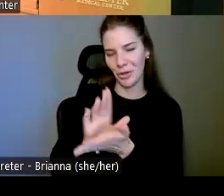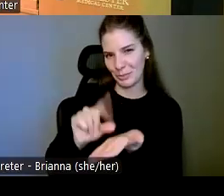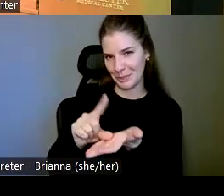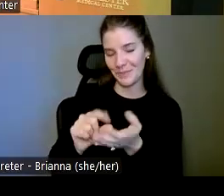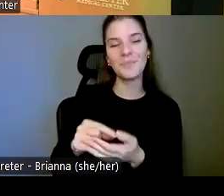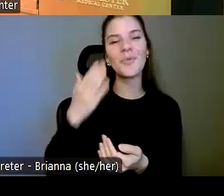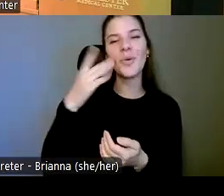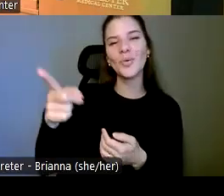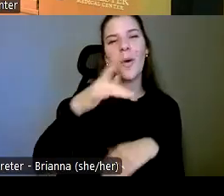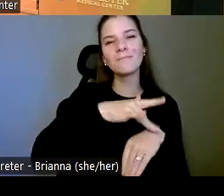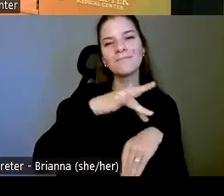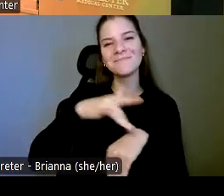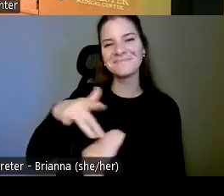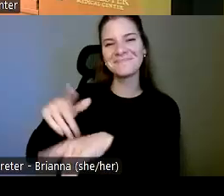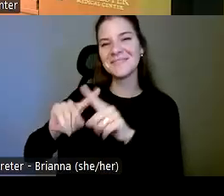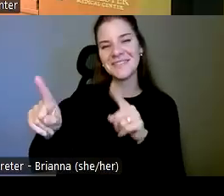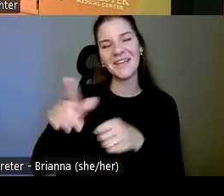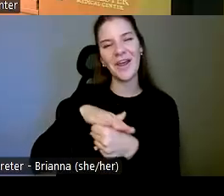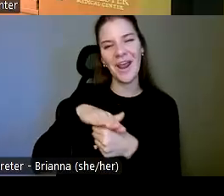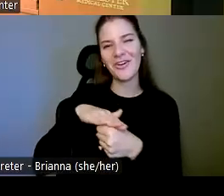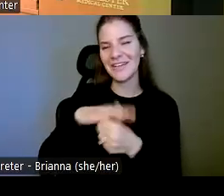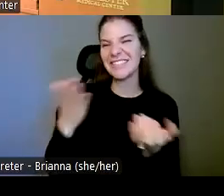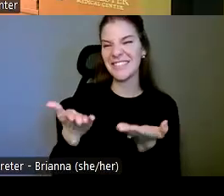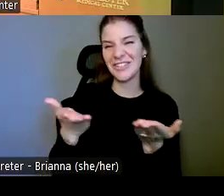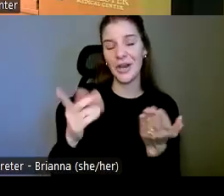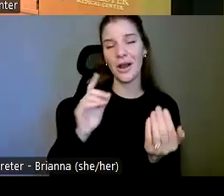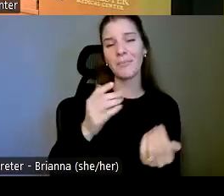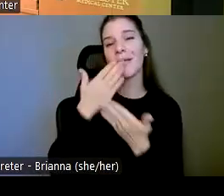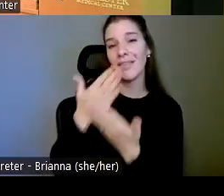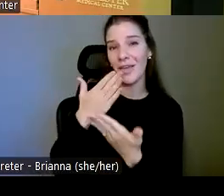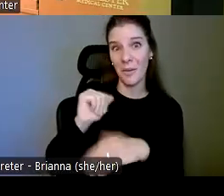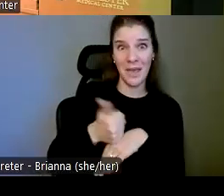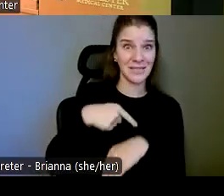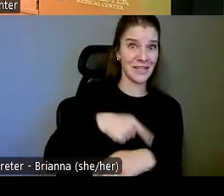of sites uh over the course of your time here. I I'm just so grateful. This has been so cool.